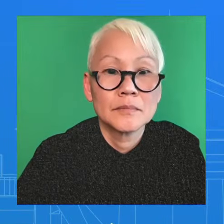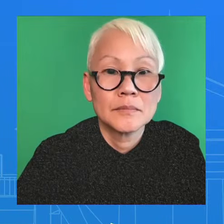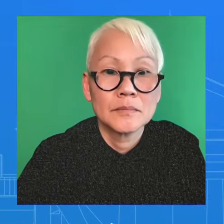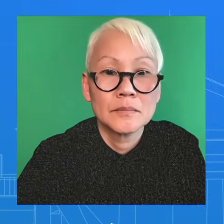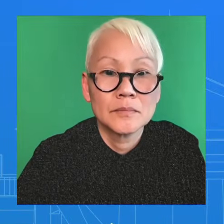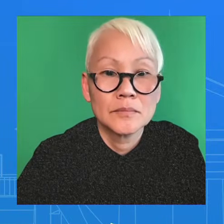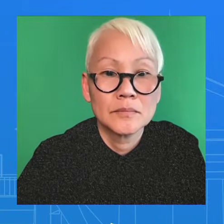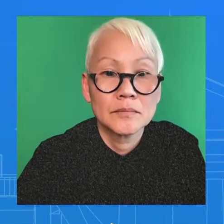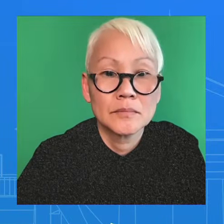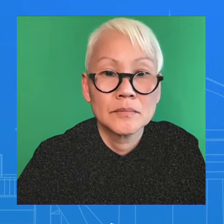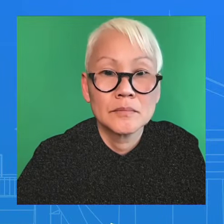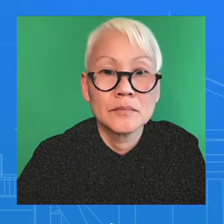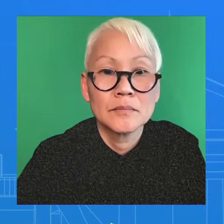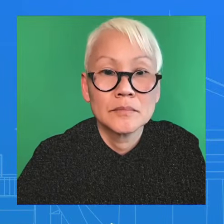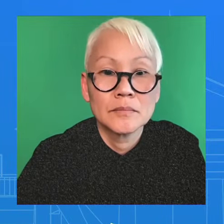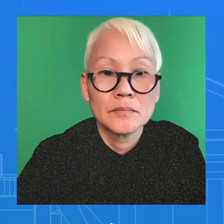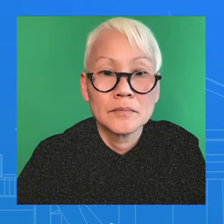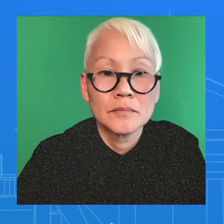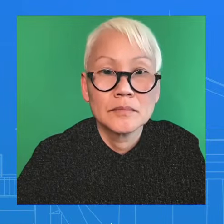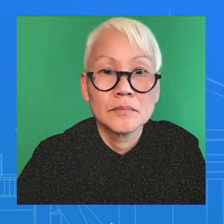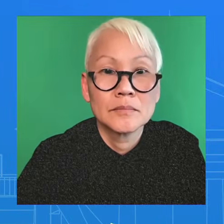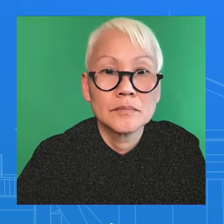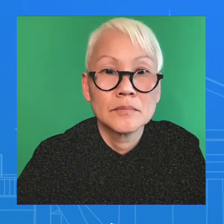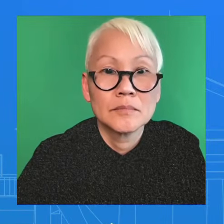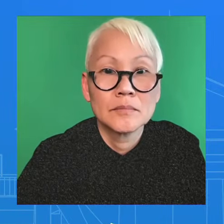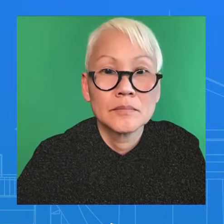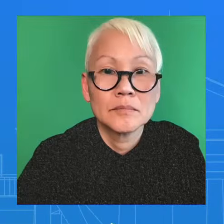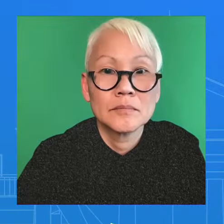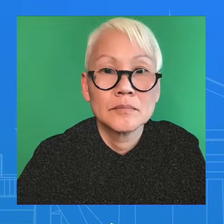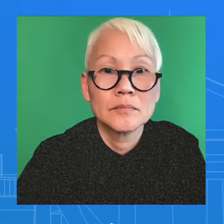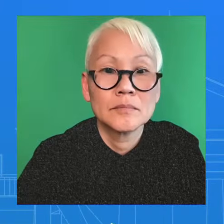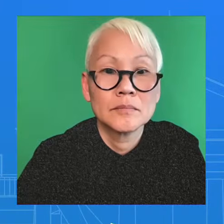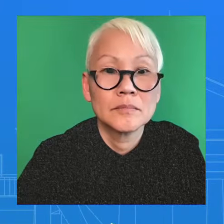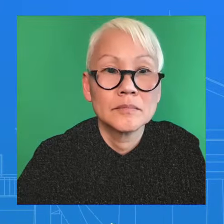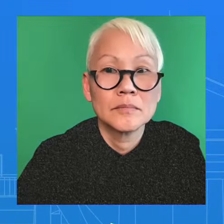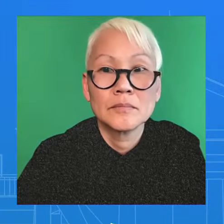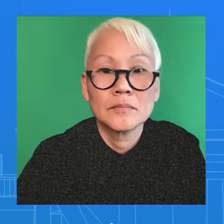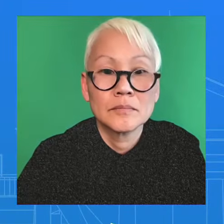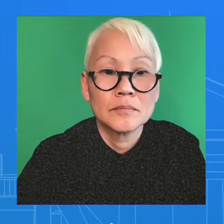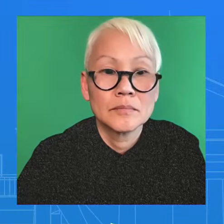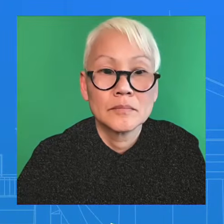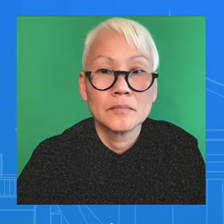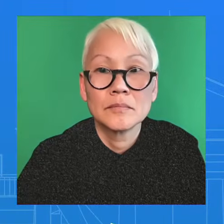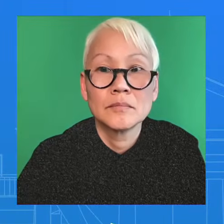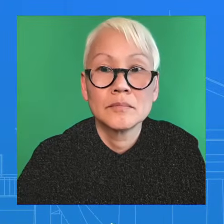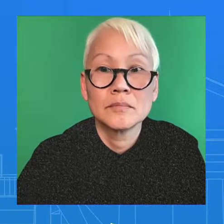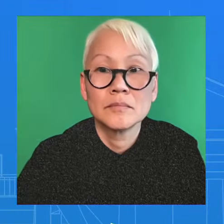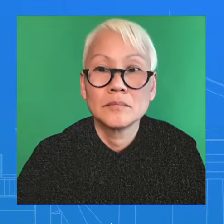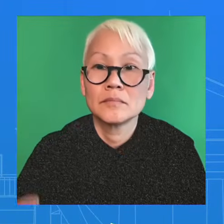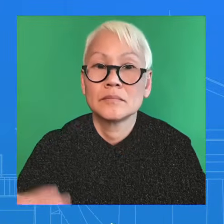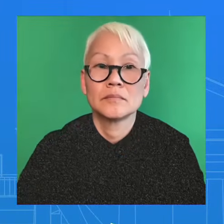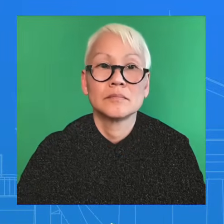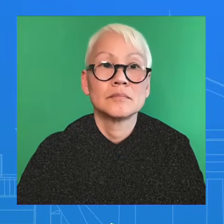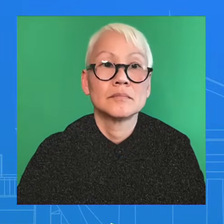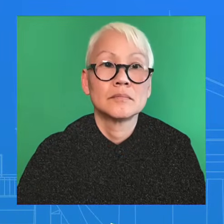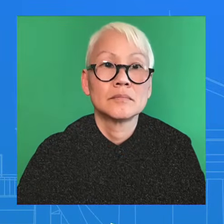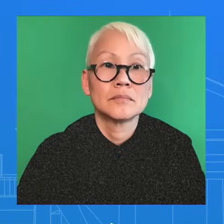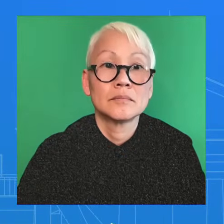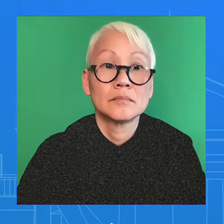and the various episodes which have occurred over the course of the past few weeks involving China's military and our military: